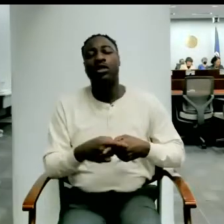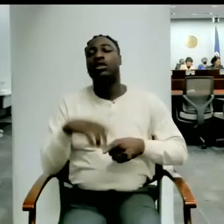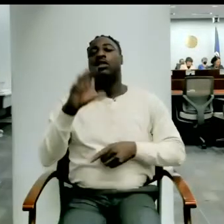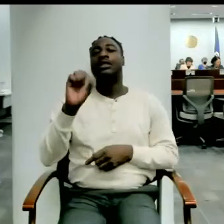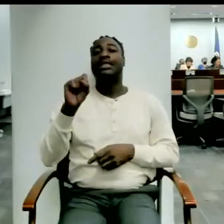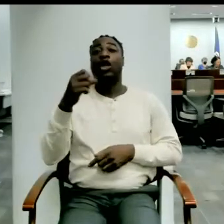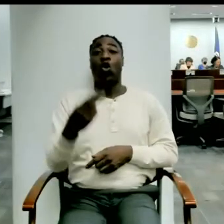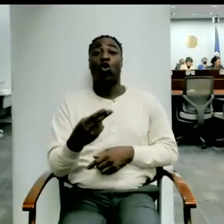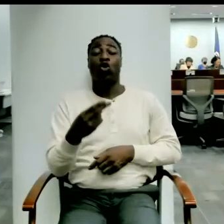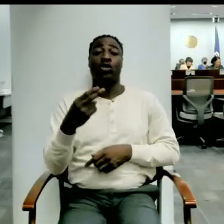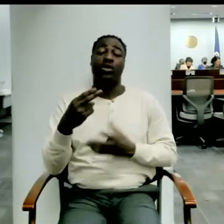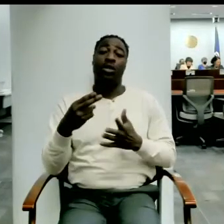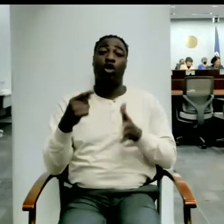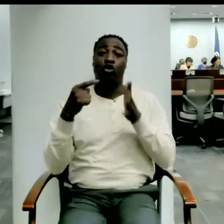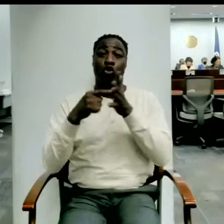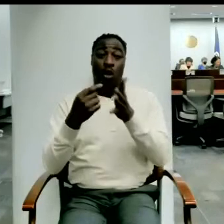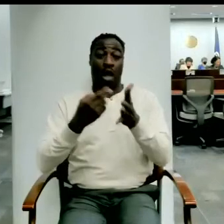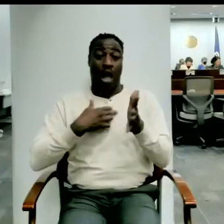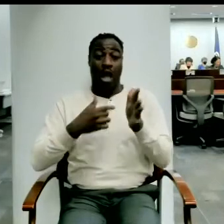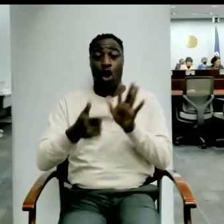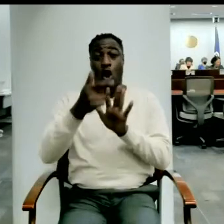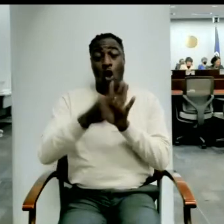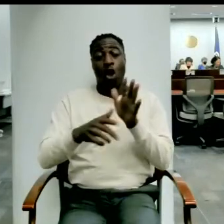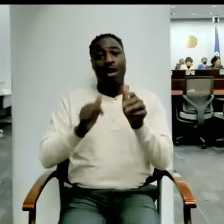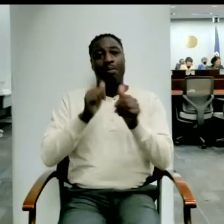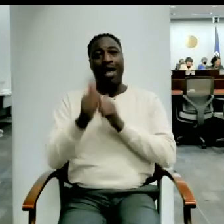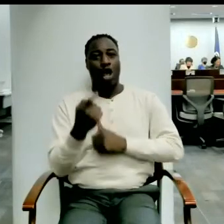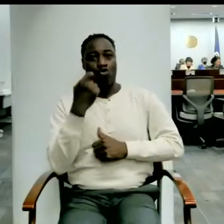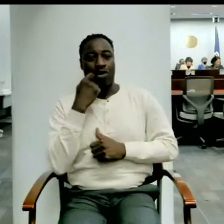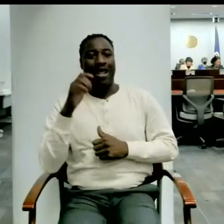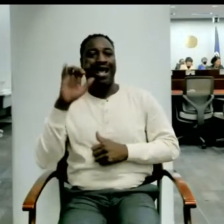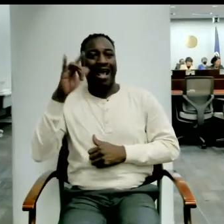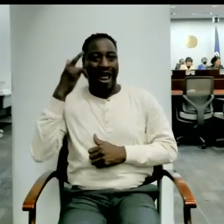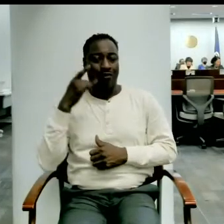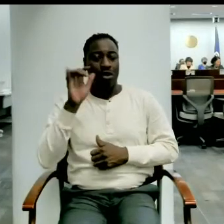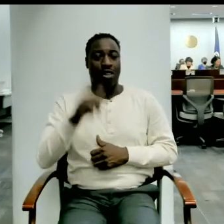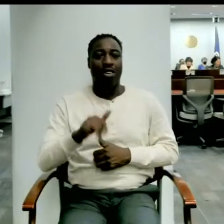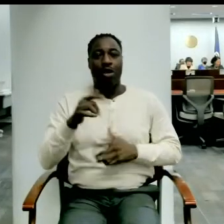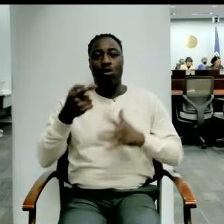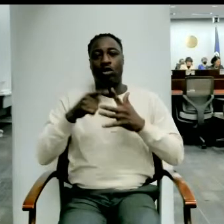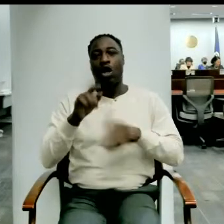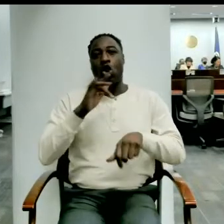pointing to legislation that's recently passed in California that will go into effect in early 2023,